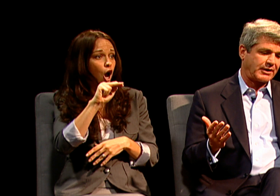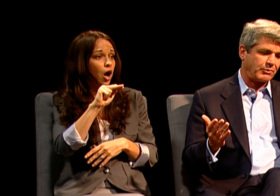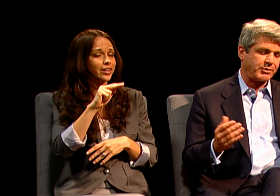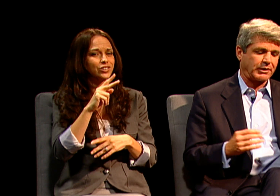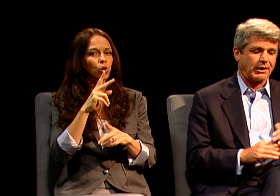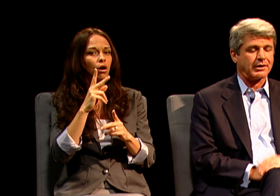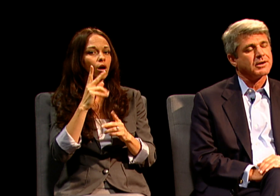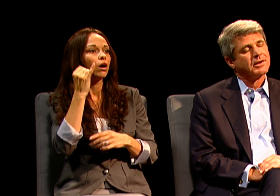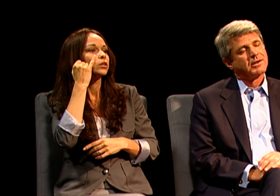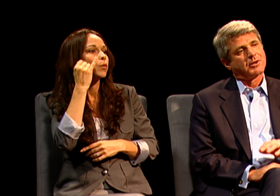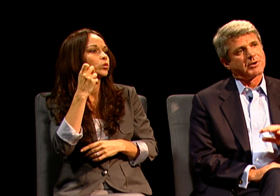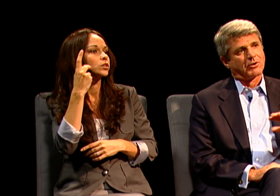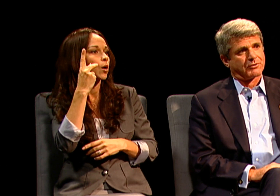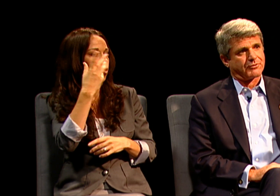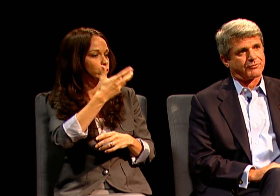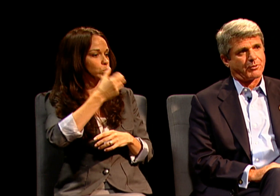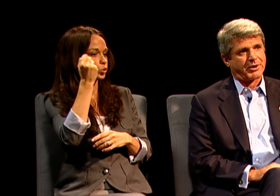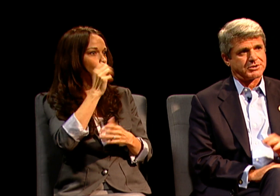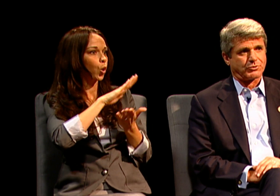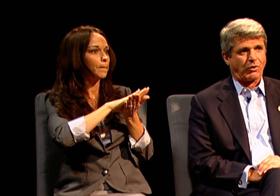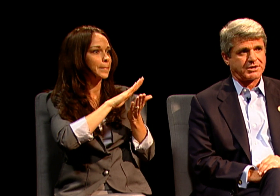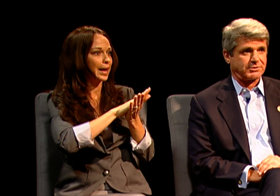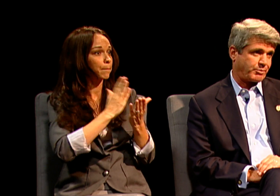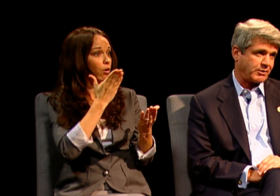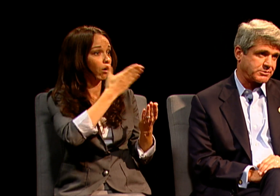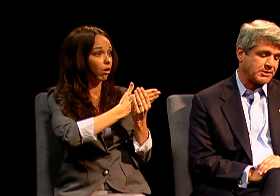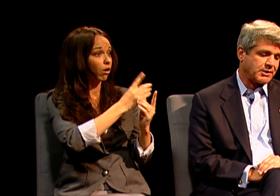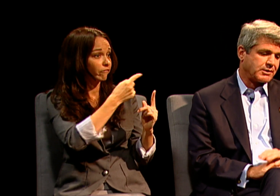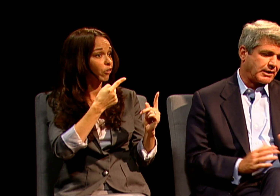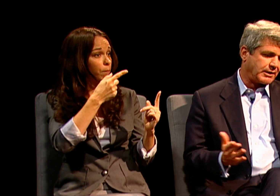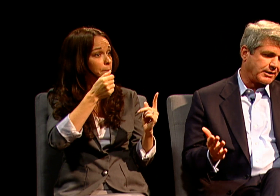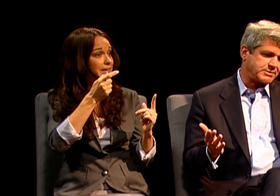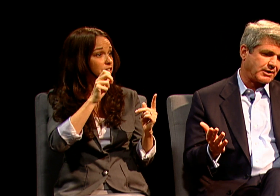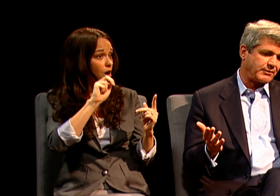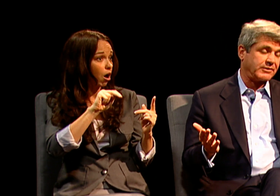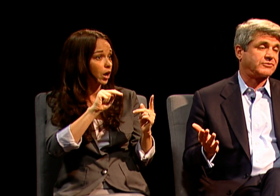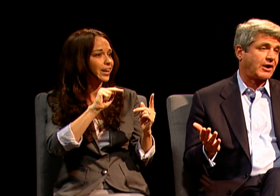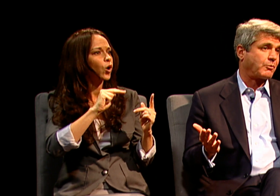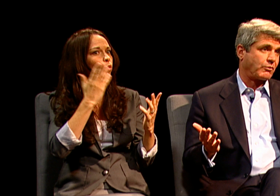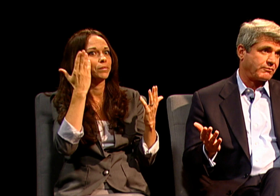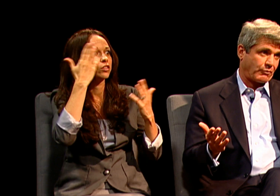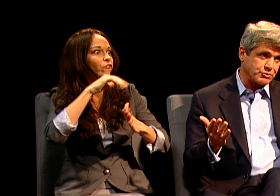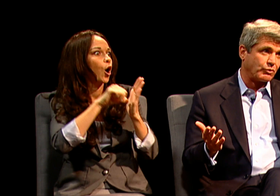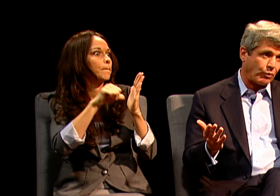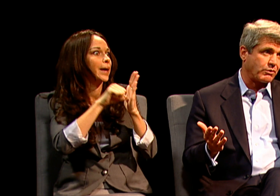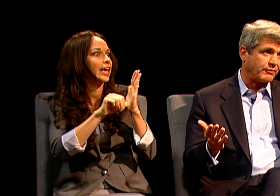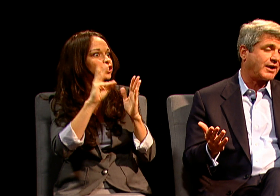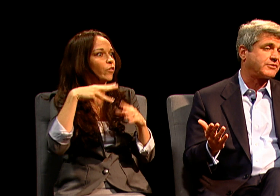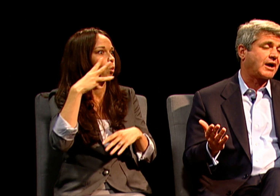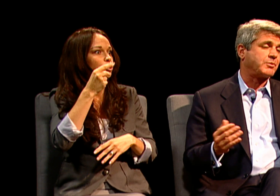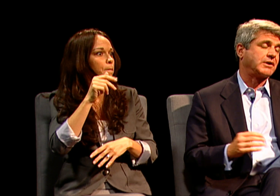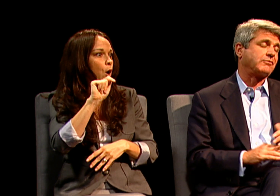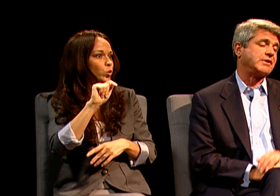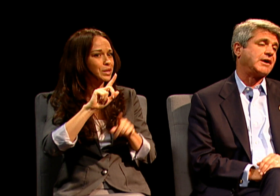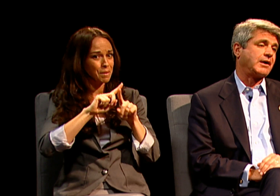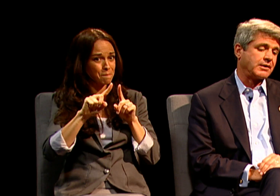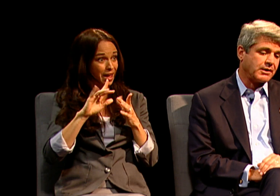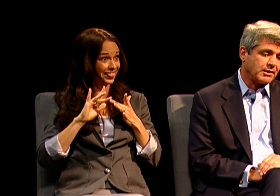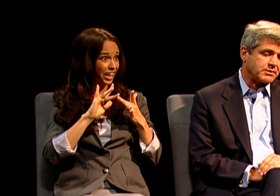OUT OF THE PENTAGON, IT'D BE ALL OVER THE FRONT PAGE OF THE "WASHINGTON POST," AND YET IN THE CYBER-- VIRTUAL WORLD, THAT IS HAPPENING EVERY DAY.